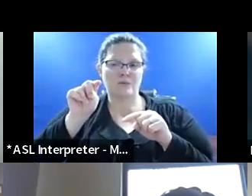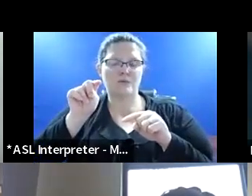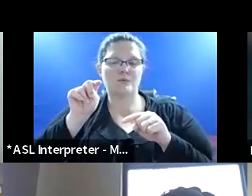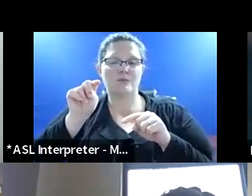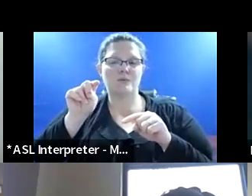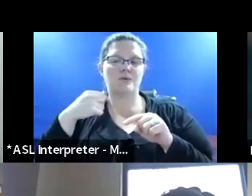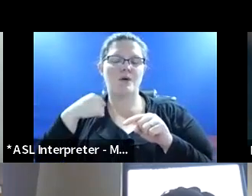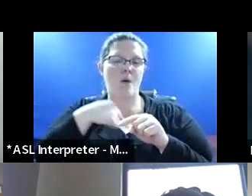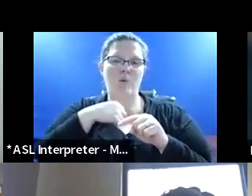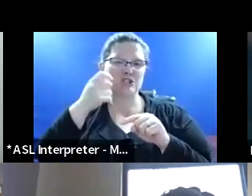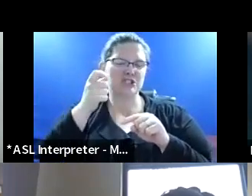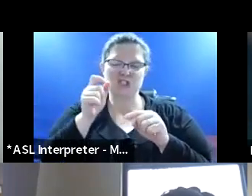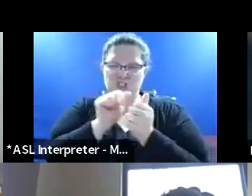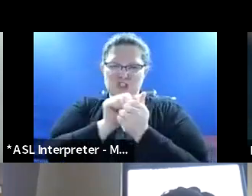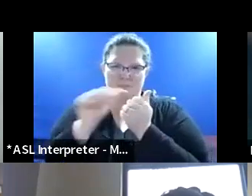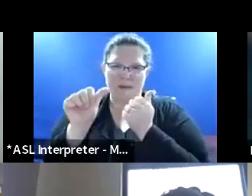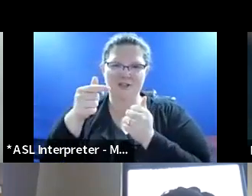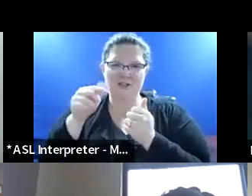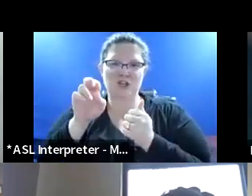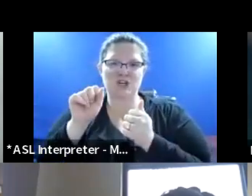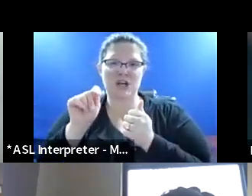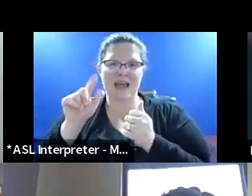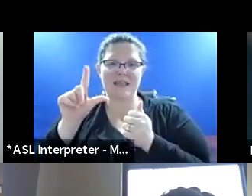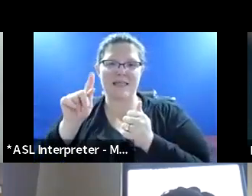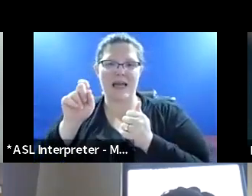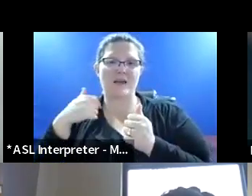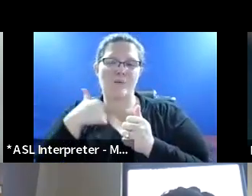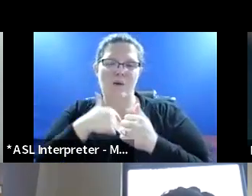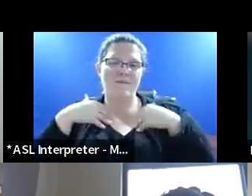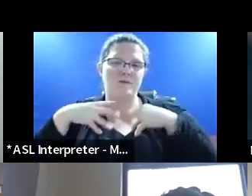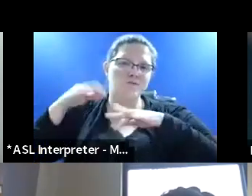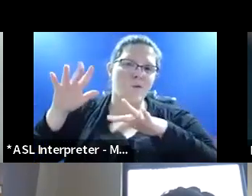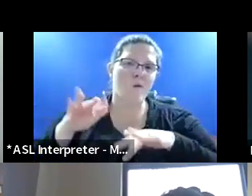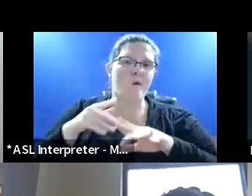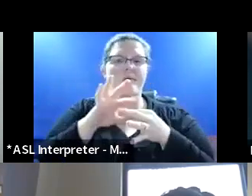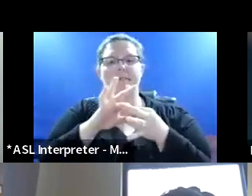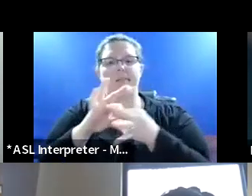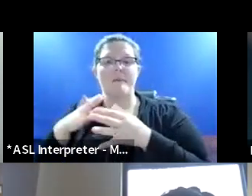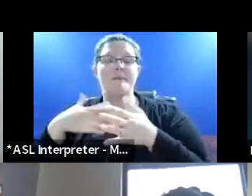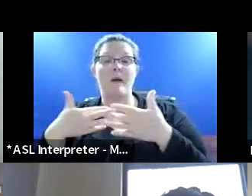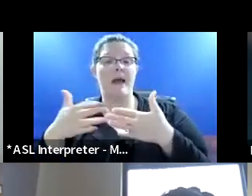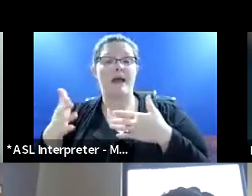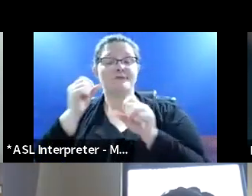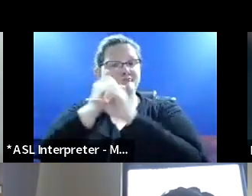A LOT OF TIMES PEOPLE WONDER WHERE THAT IS BECAUSE OF SYRACUSE BASKETBALL NORTH SEVENTY-TWO MILES.